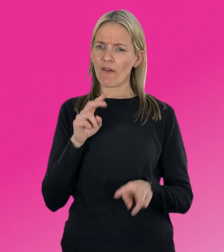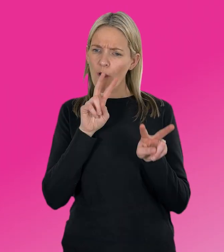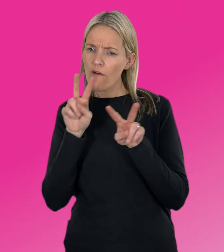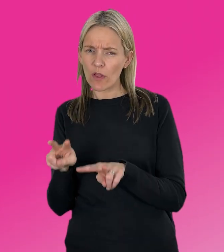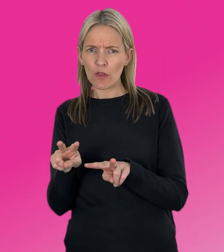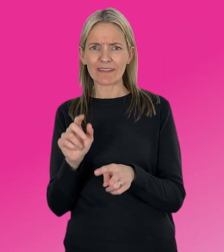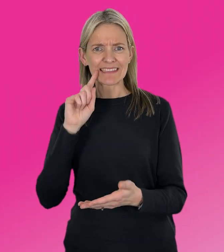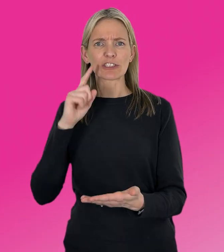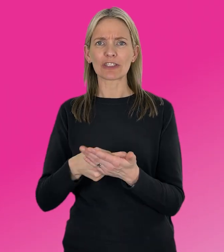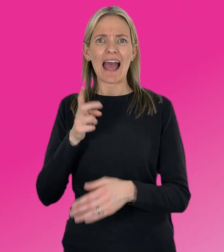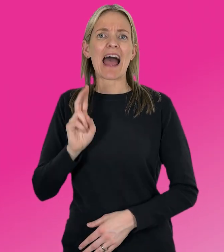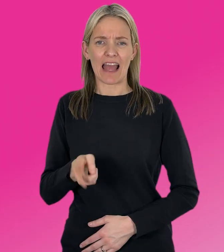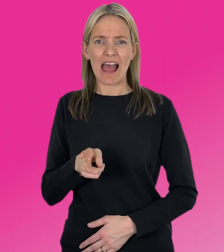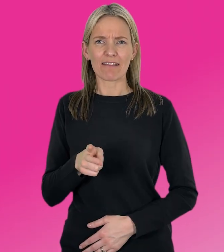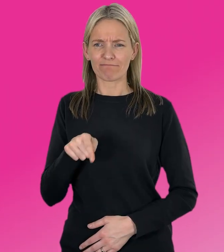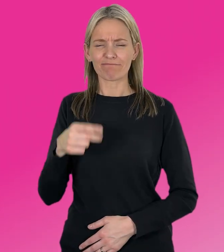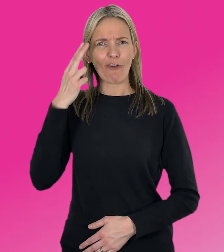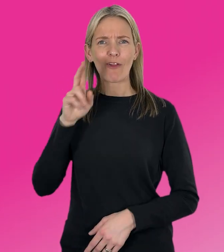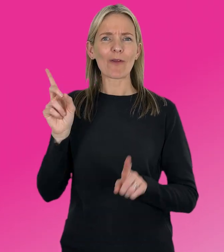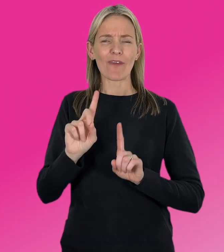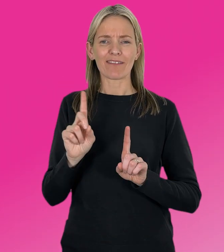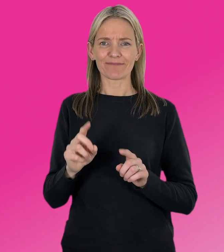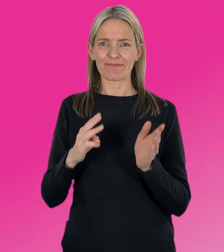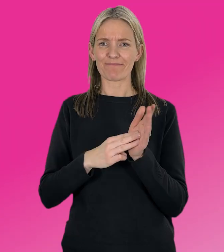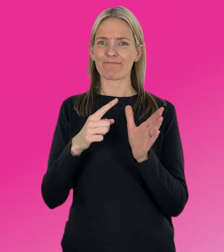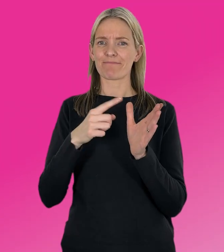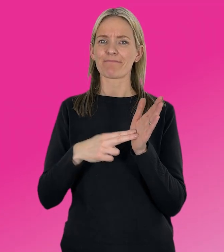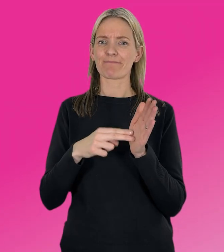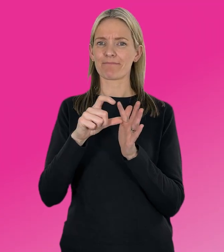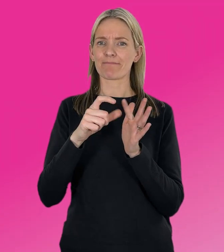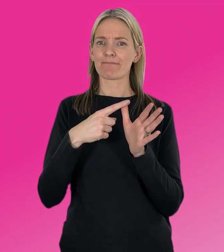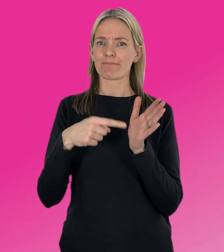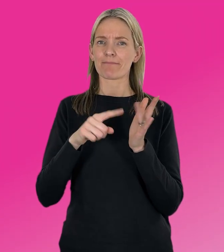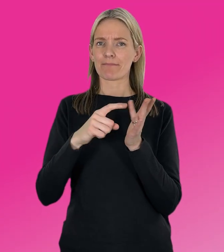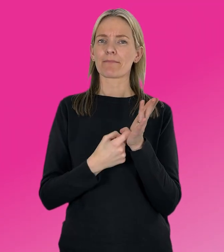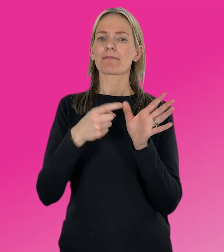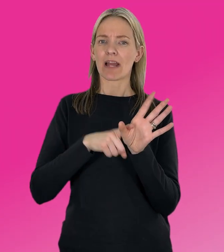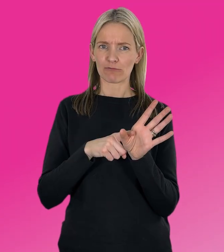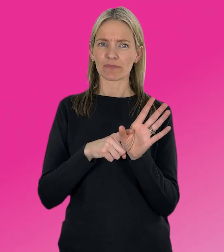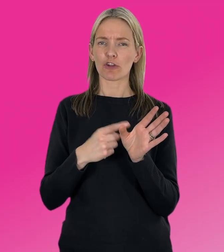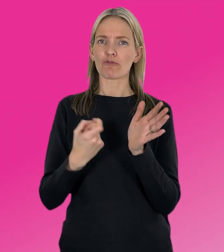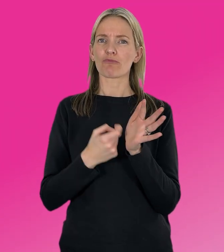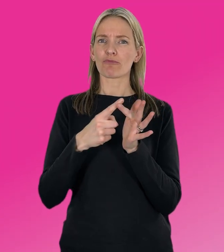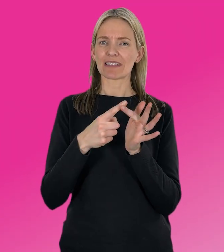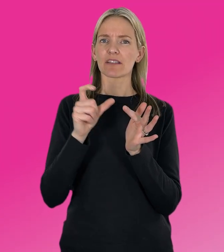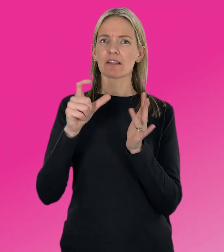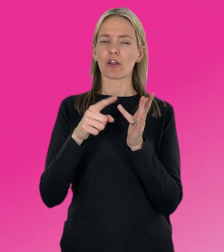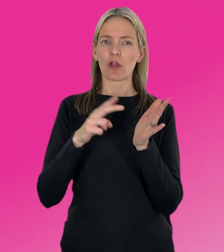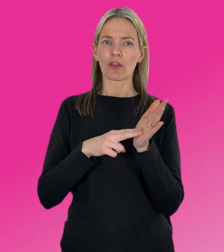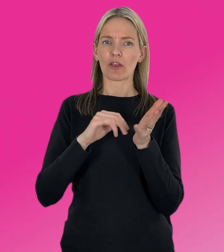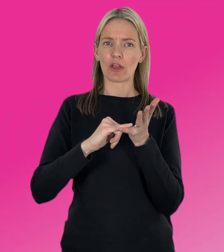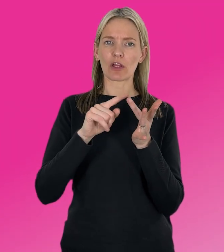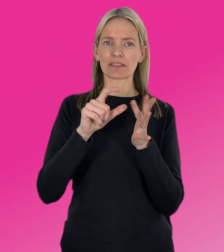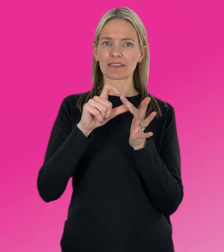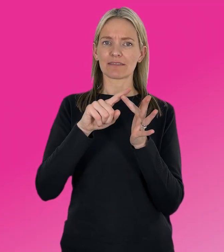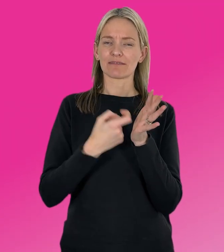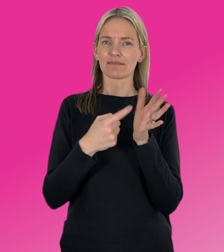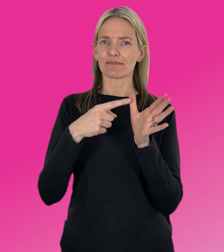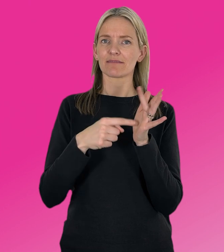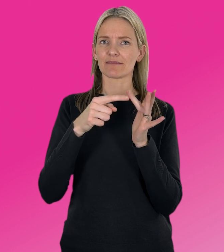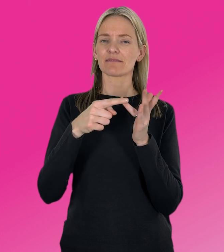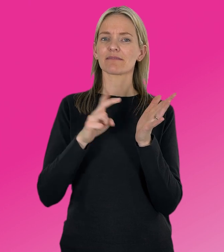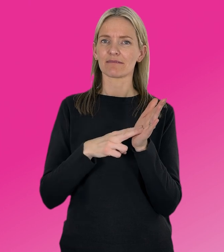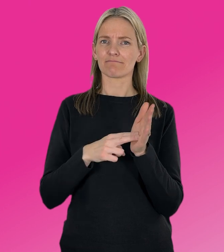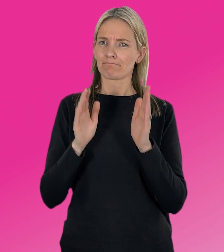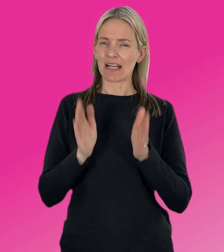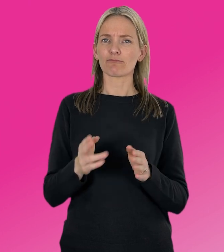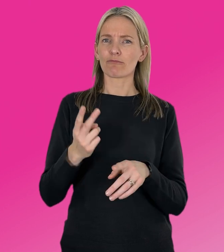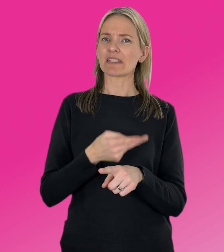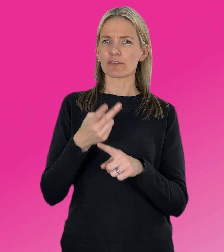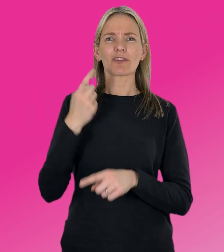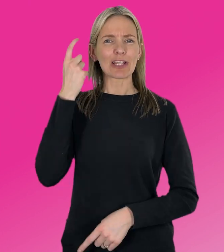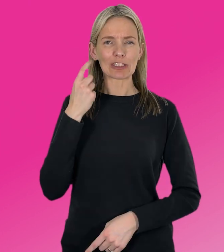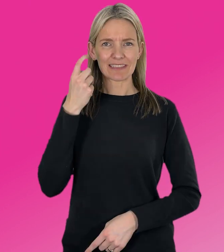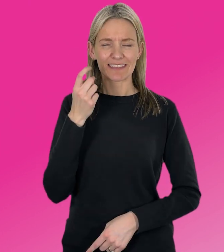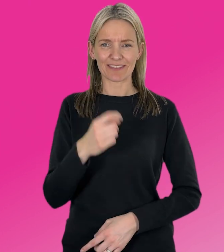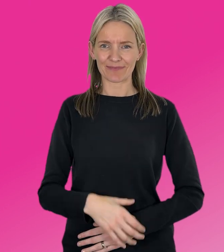we call this a Mandatory Reconsideration.